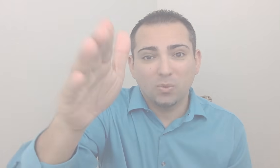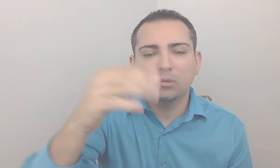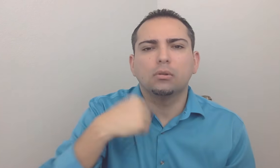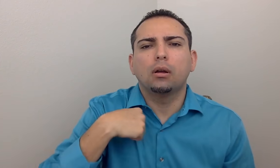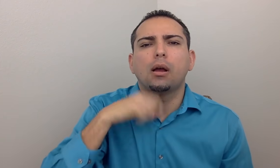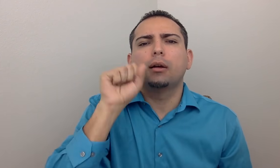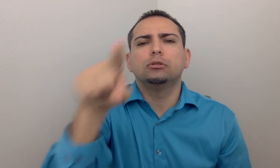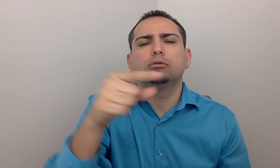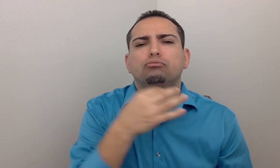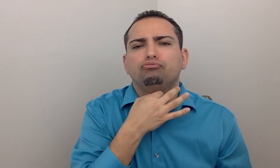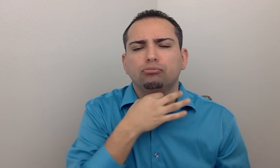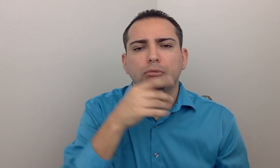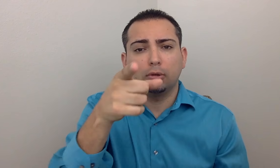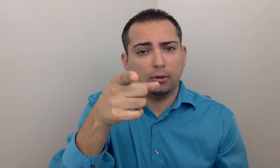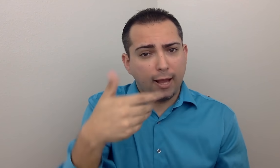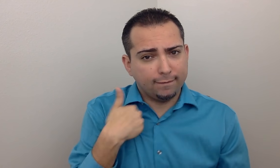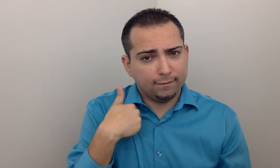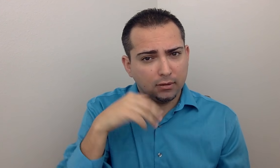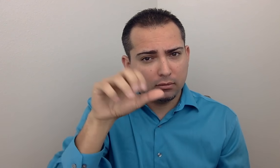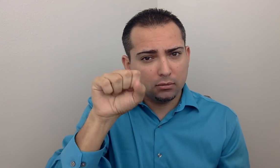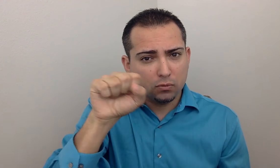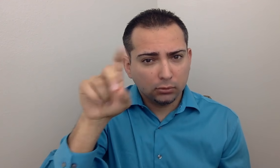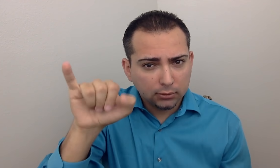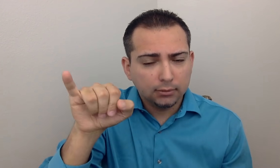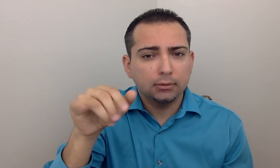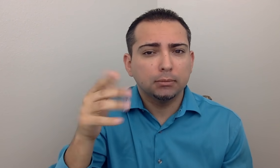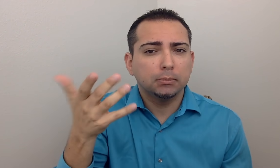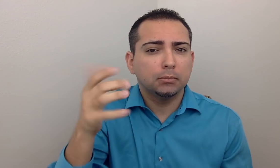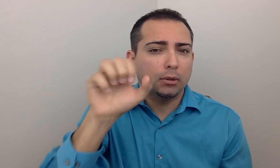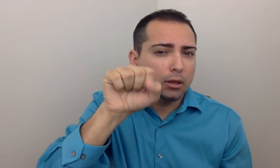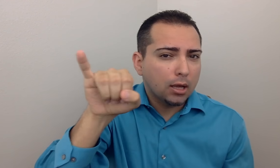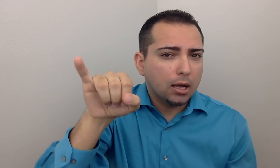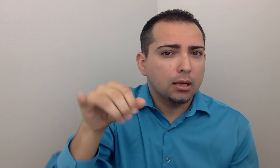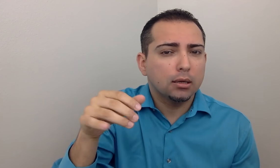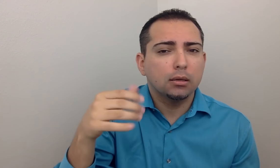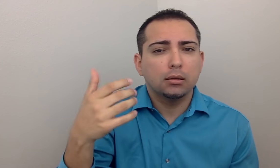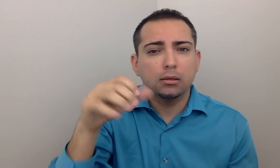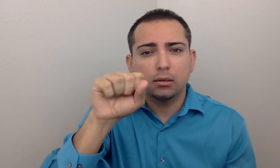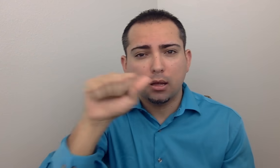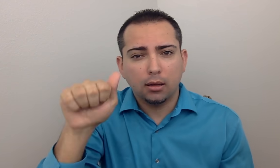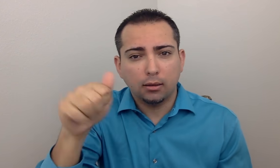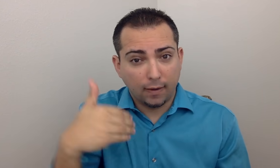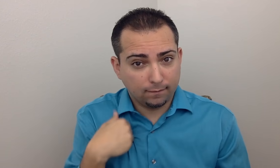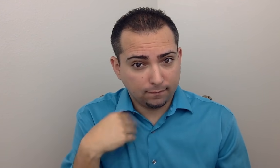Hello! I have a question. Do you have Social Security Disability Insurance (SSDI)? What about Supplemental Security Income (SSI)? Or the Social Security Administration (SSA) payment?